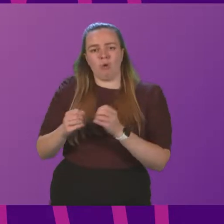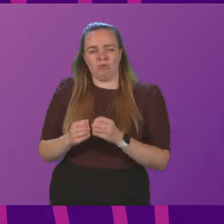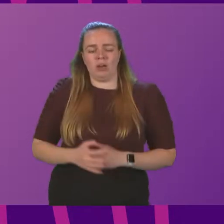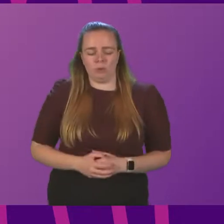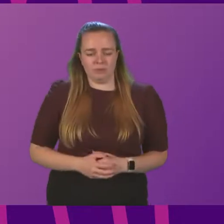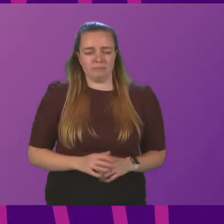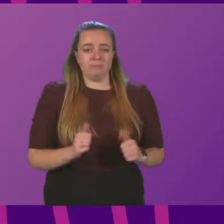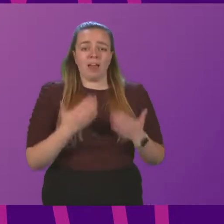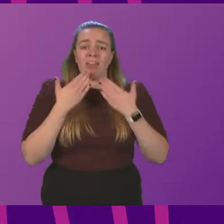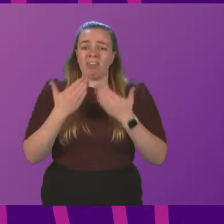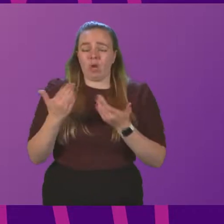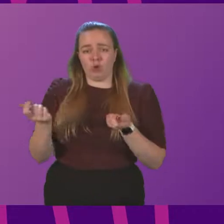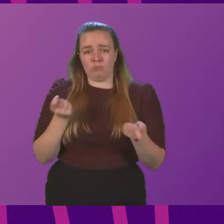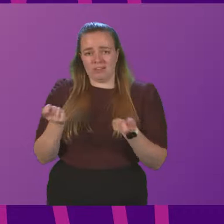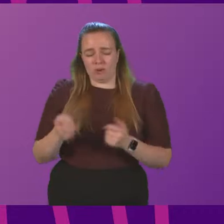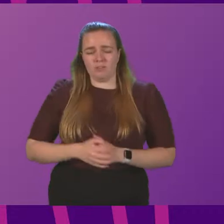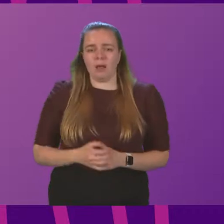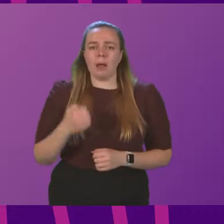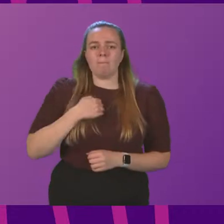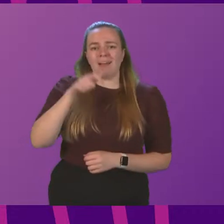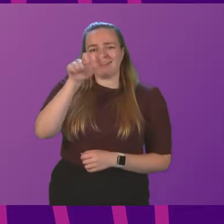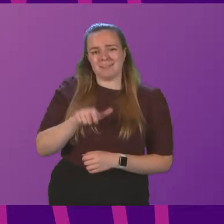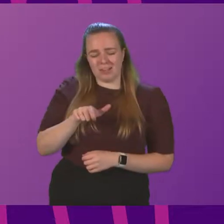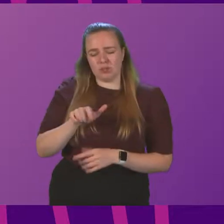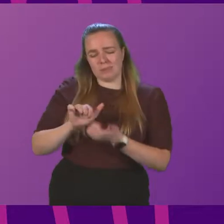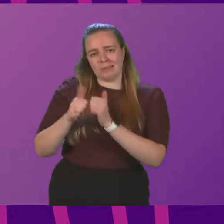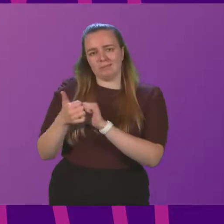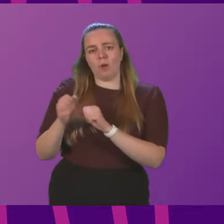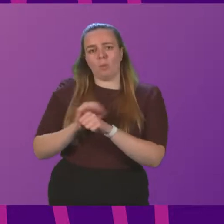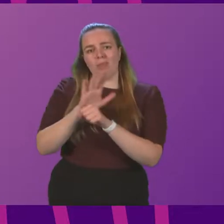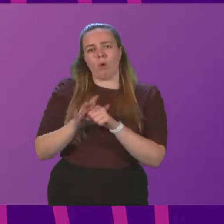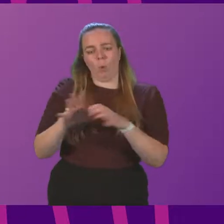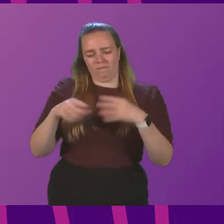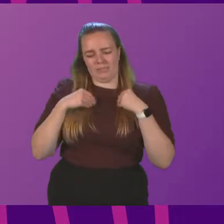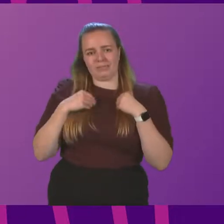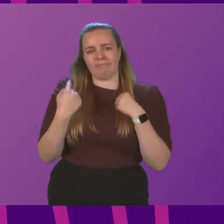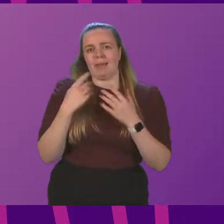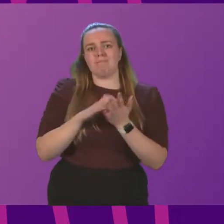A constituent of mine fell ill with Covid in March 2020. It is now November